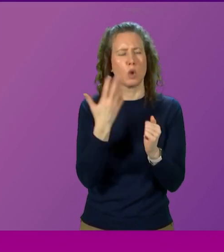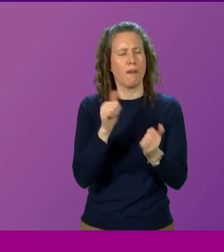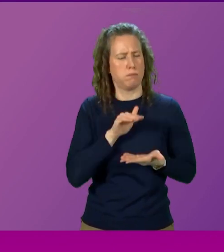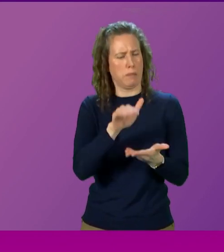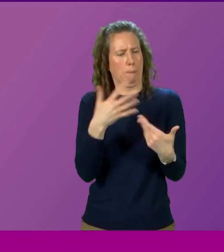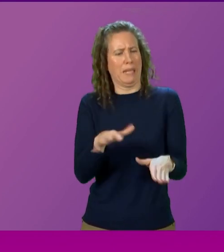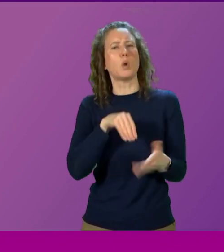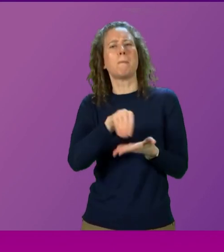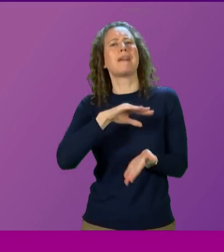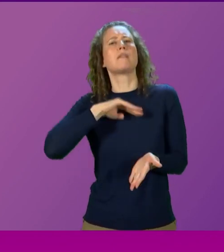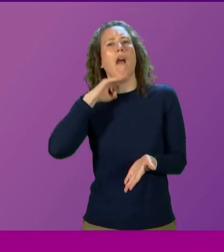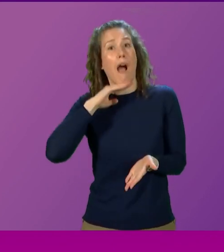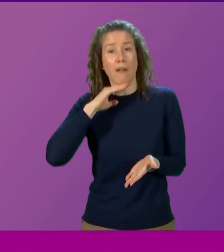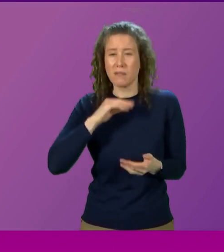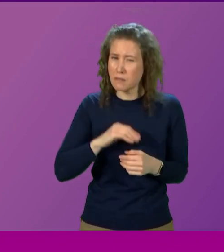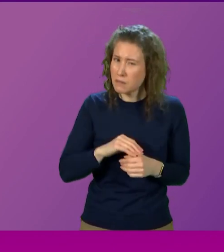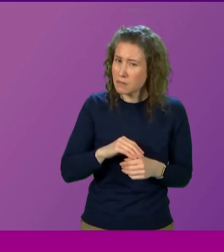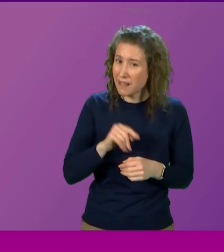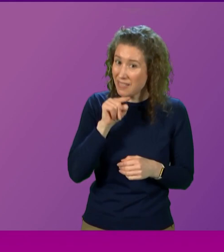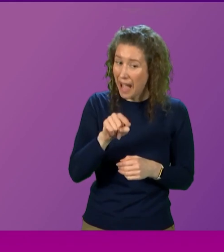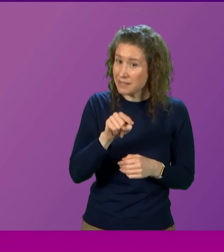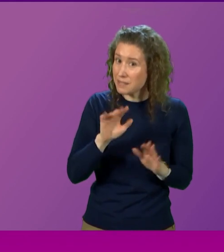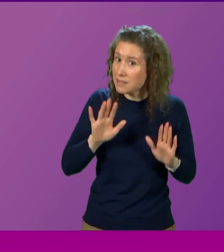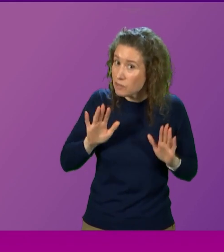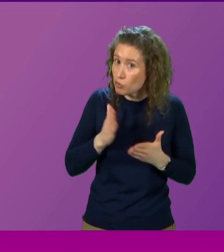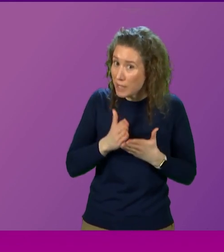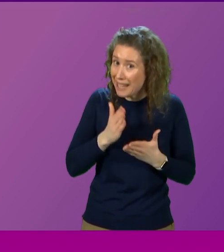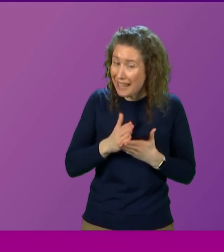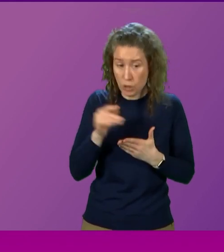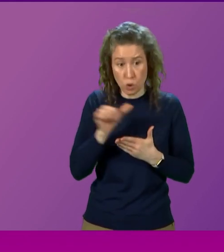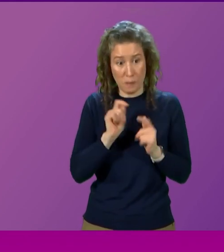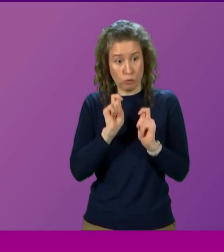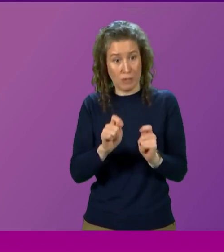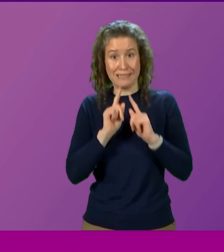paid enough.” That is not the way to treat teachers in this country.